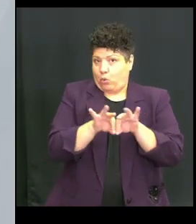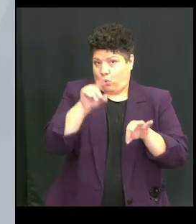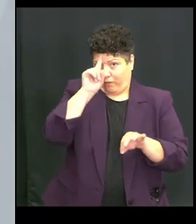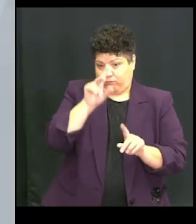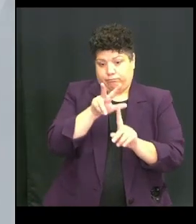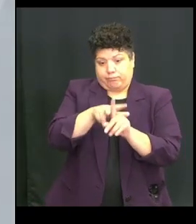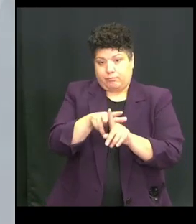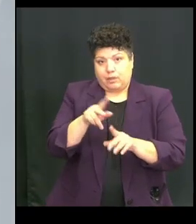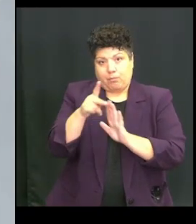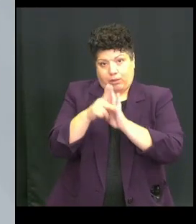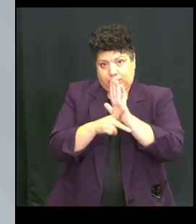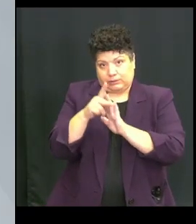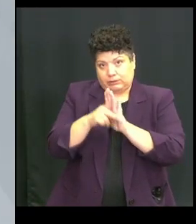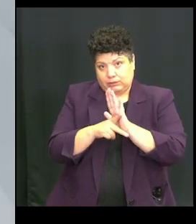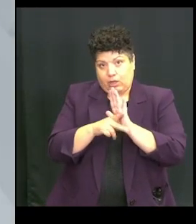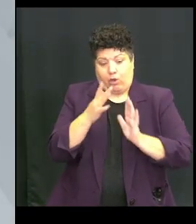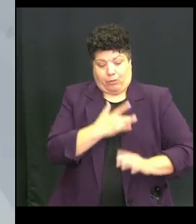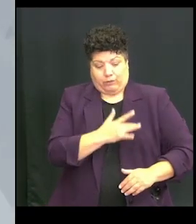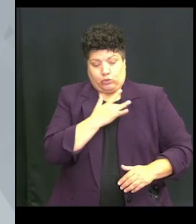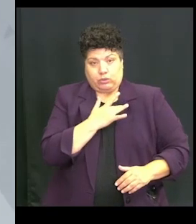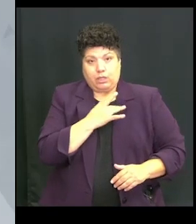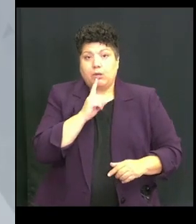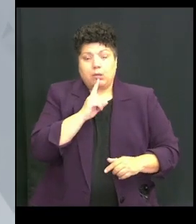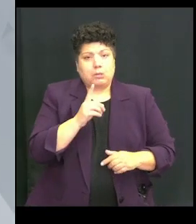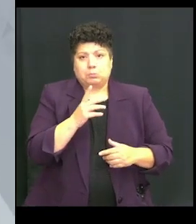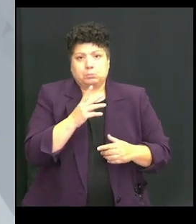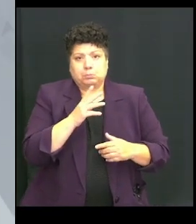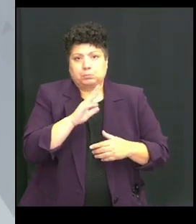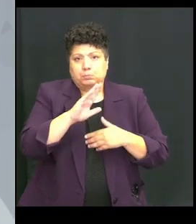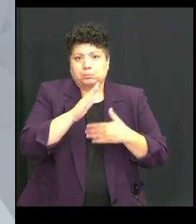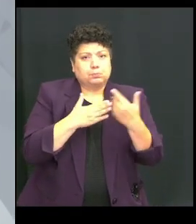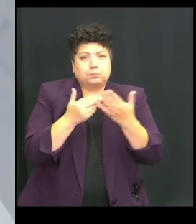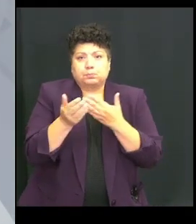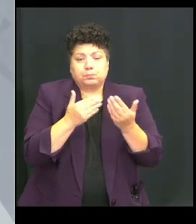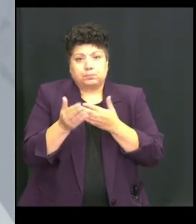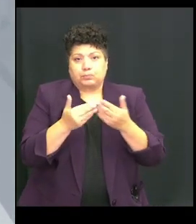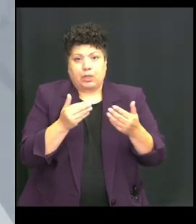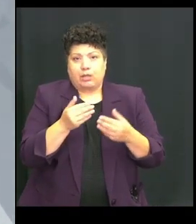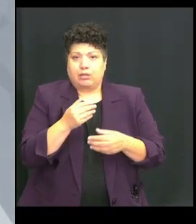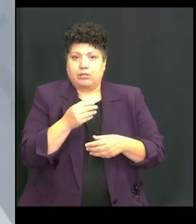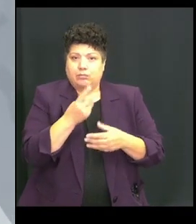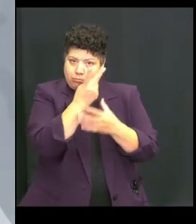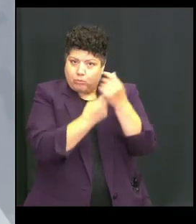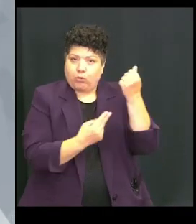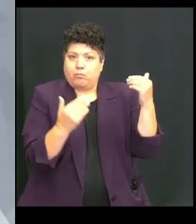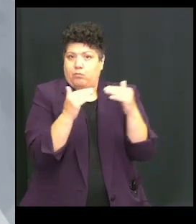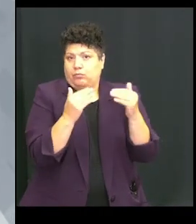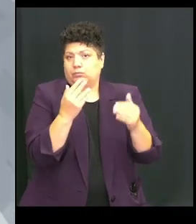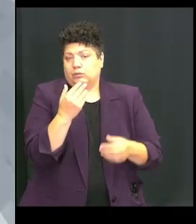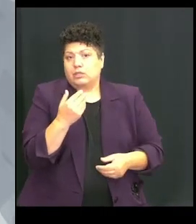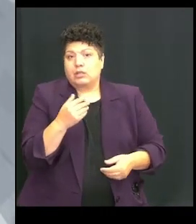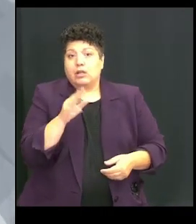But that all matters and just because Canadians are polarizing doesn't mean